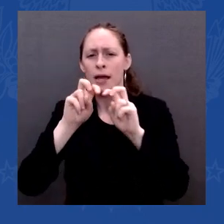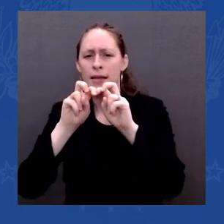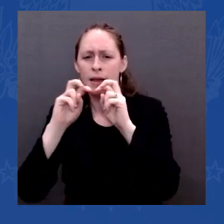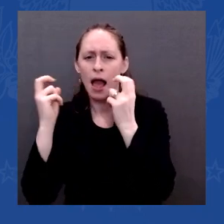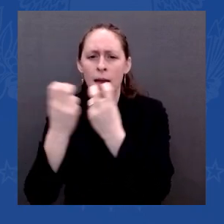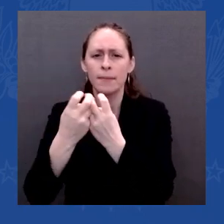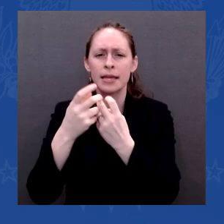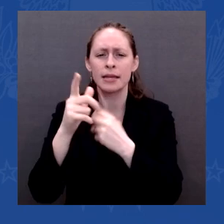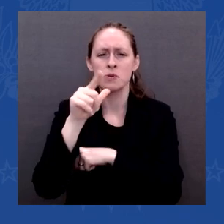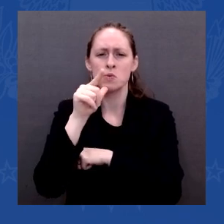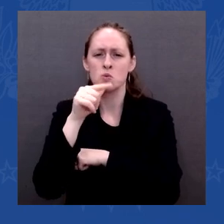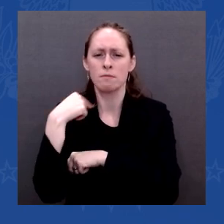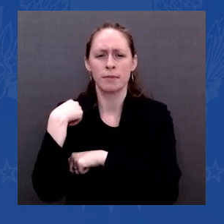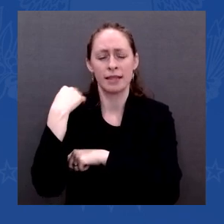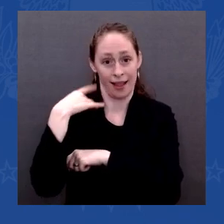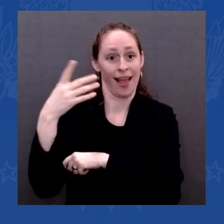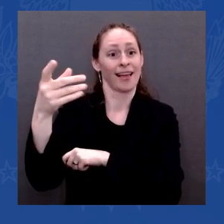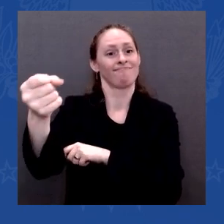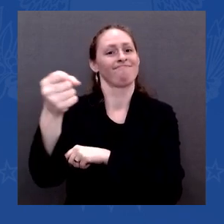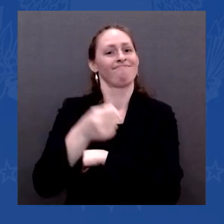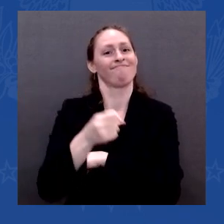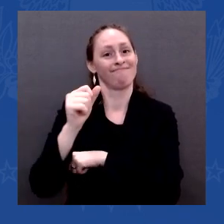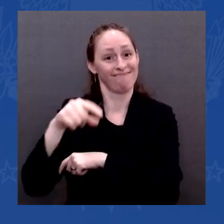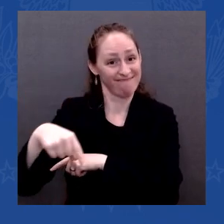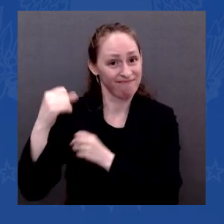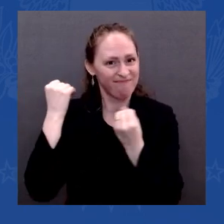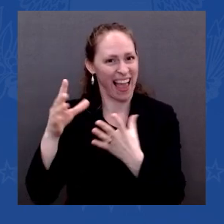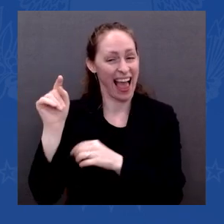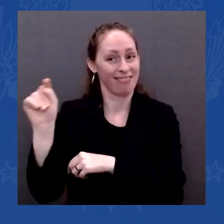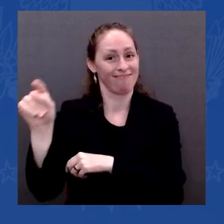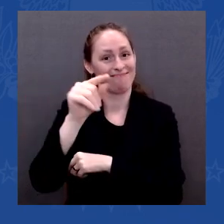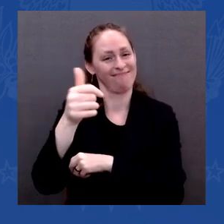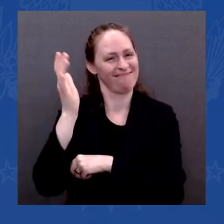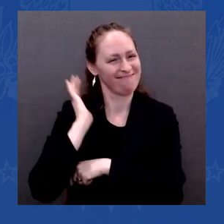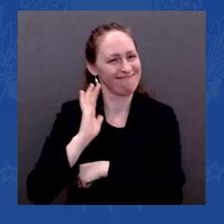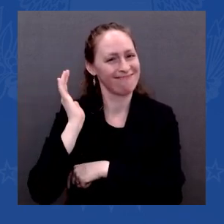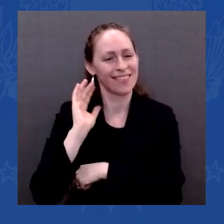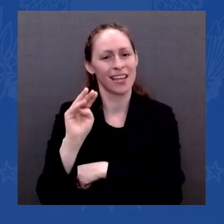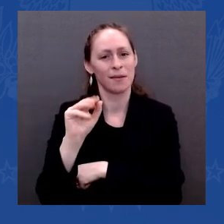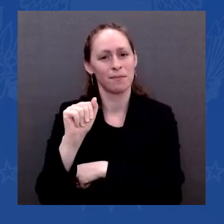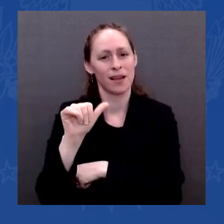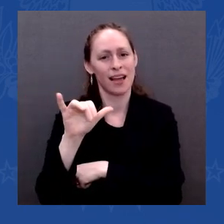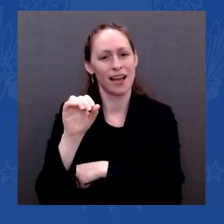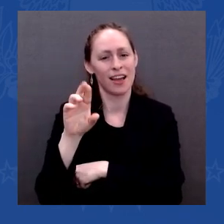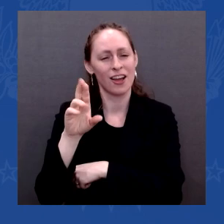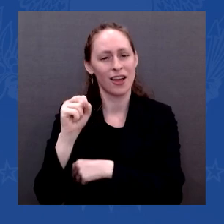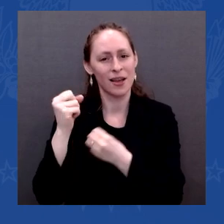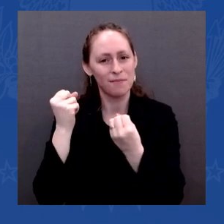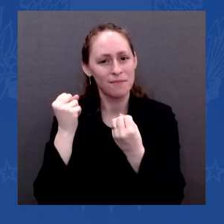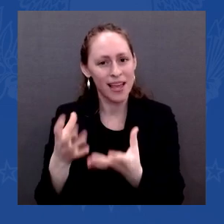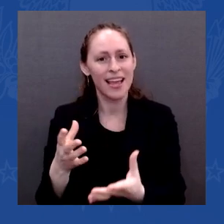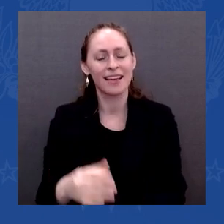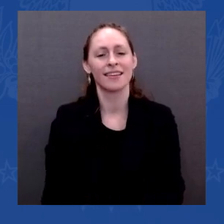Tom Vilsack was a governor; he was also a mayor. Marcia Fudge, governor -- I mean, excuse me, a mayor. Marty Walsh a mayor in Boston.